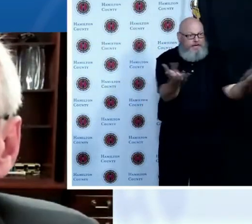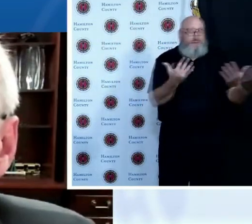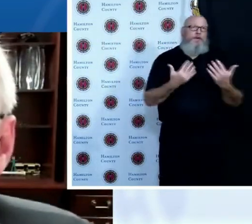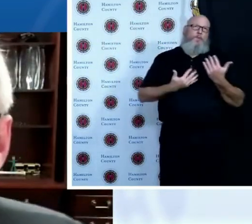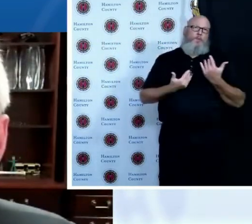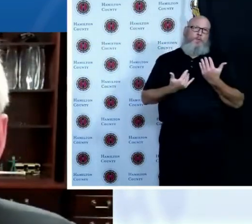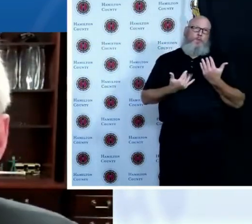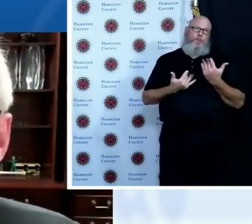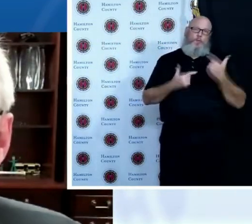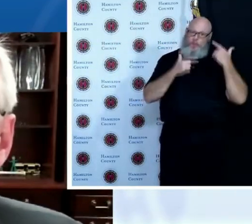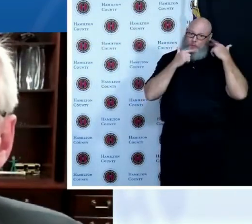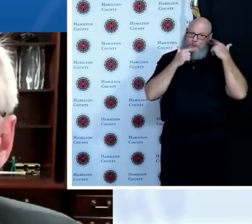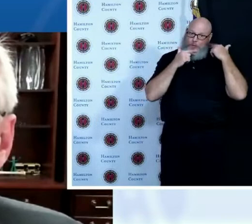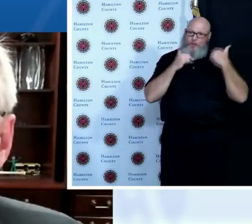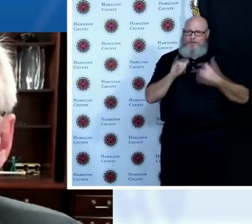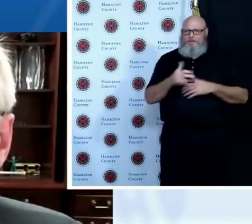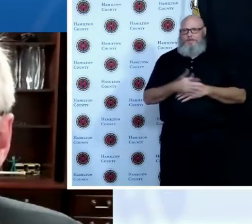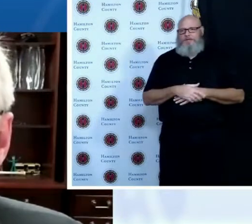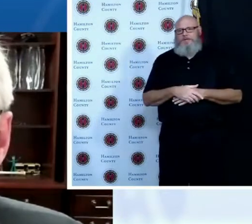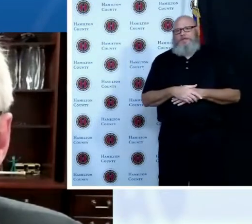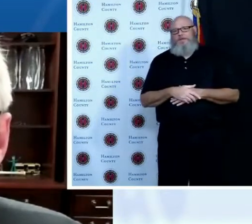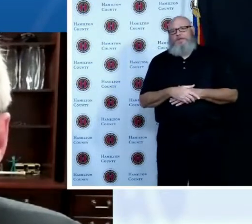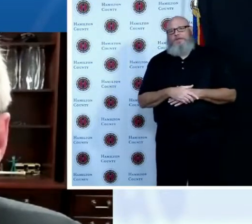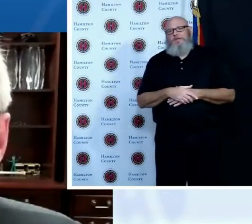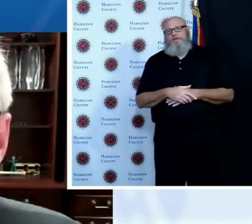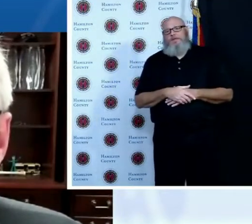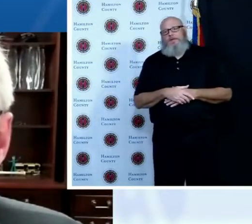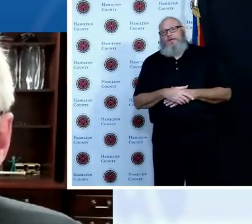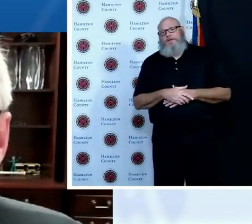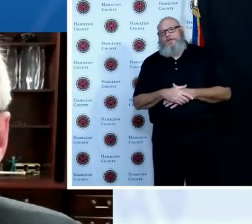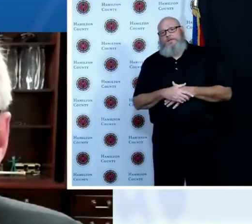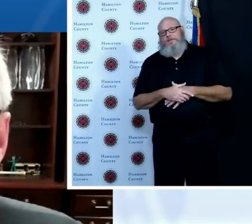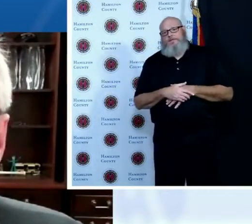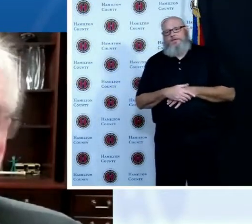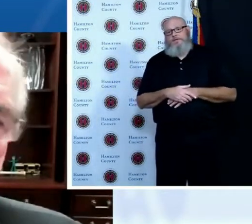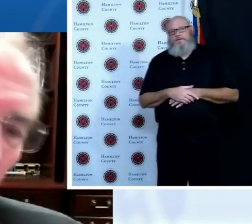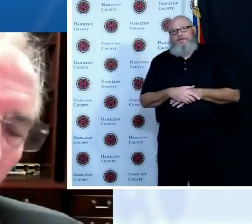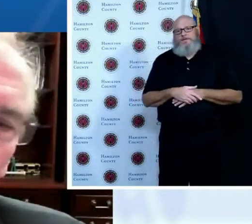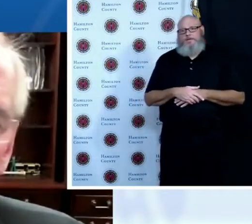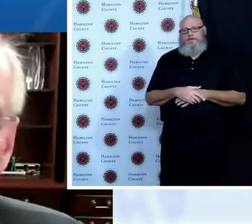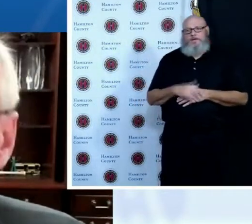arrive so I mean there's been a few of those hiccups in terms of that but you know this phase